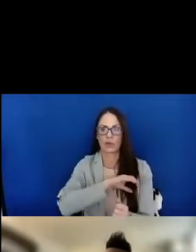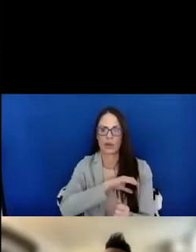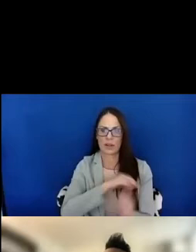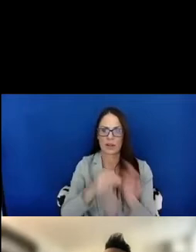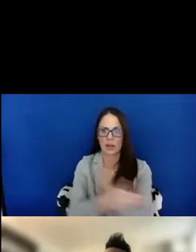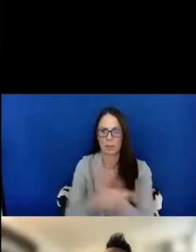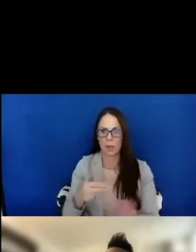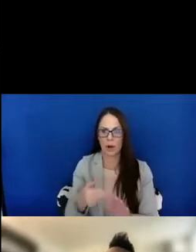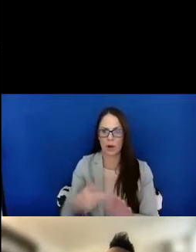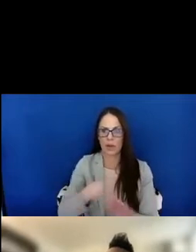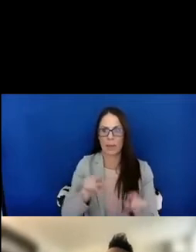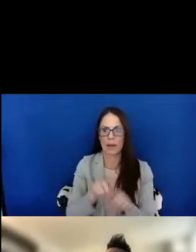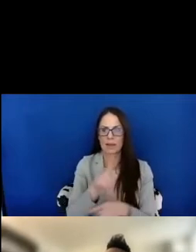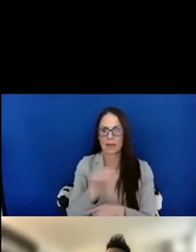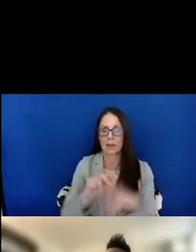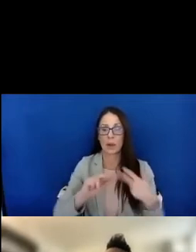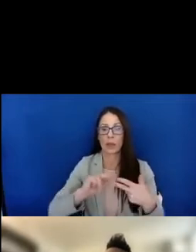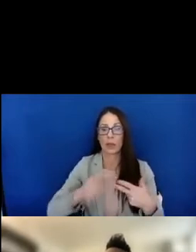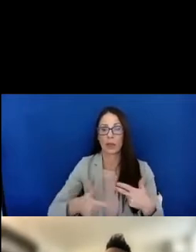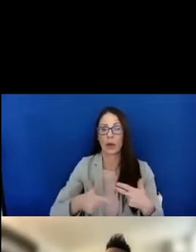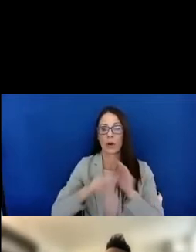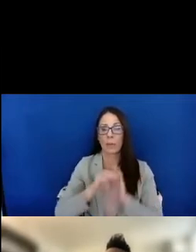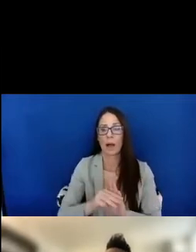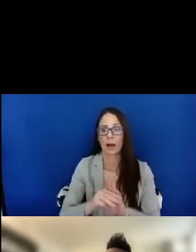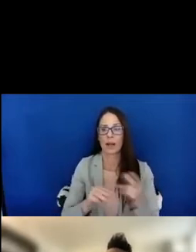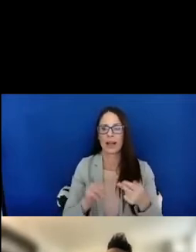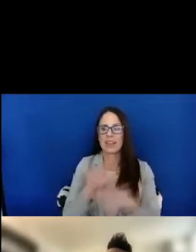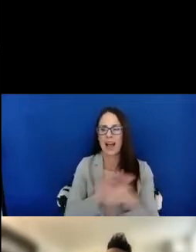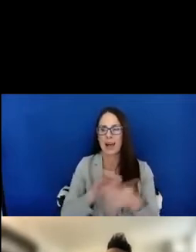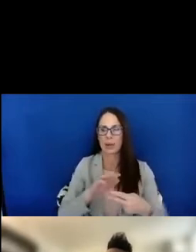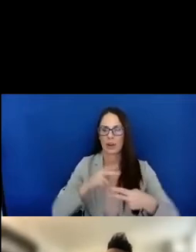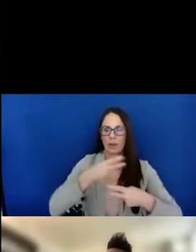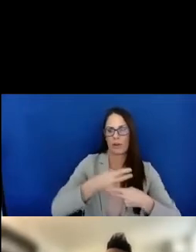15:30:59 The third model which is a hybrid of the two conceptions of disability previously